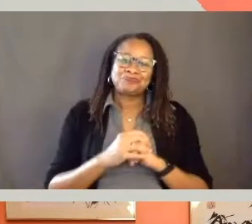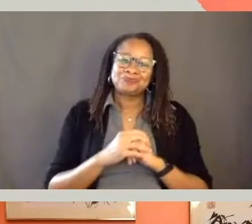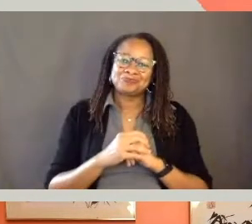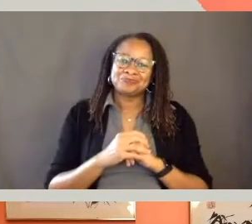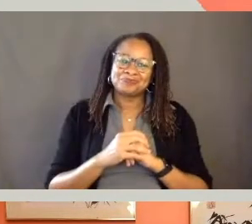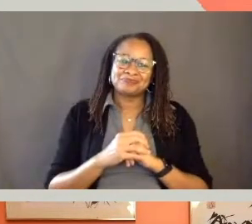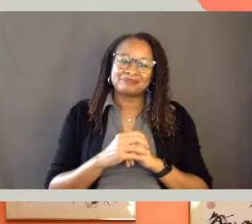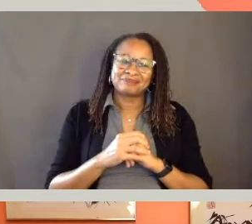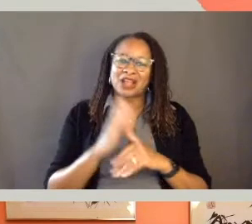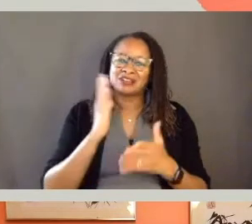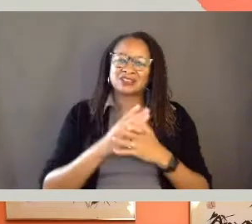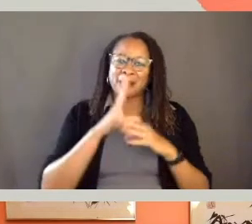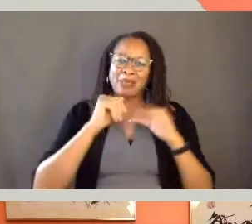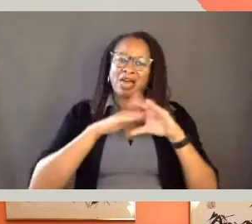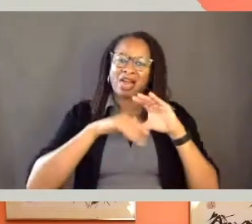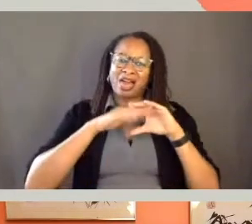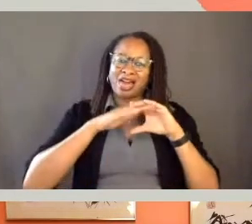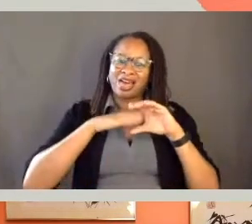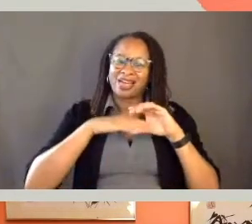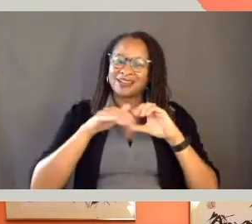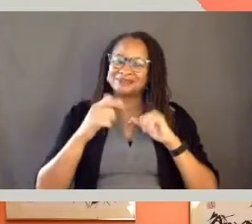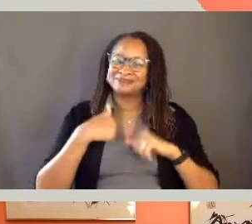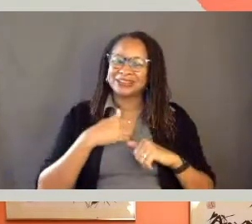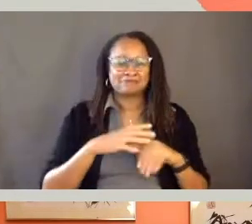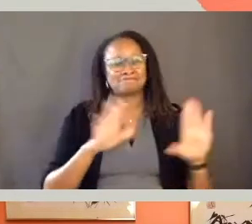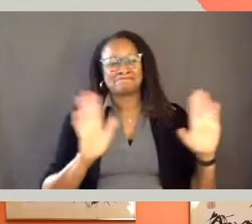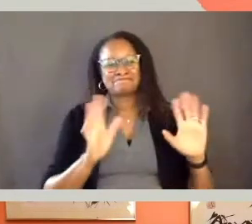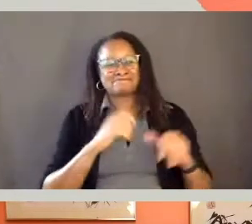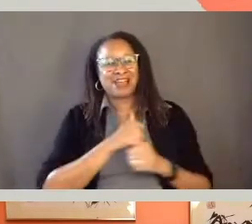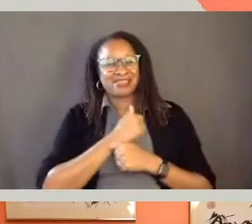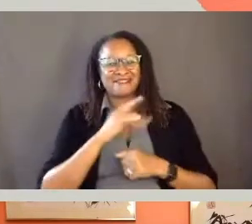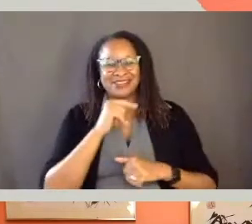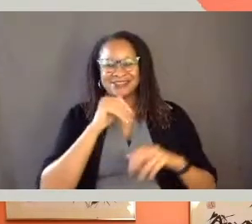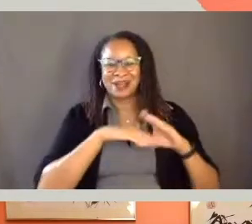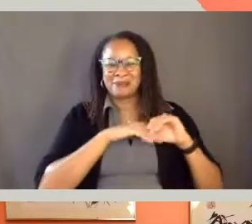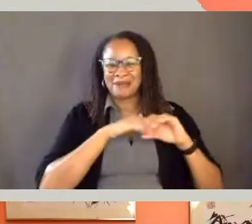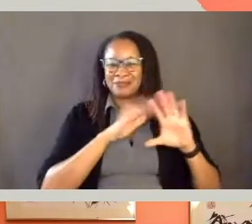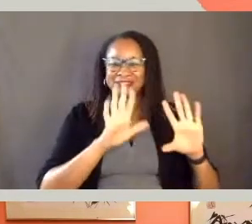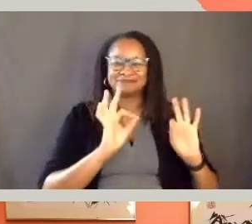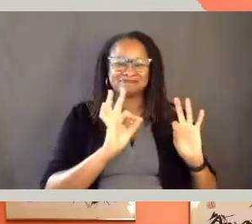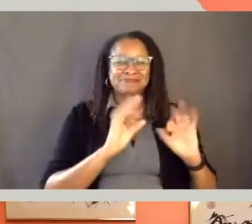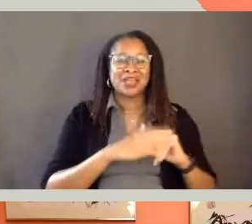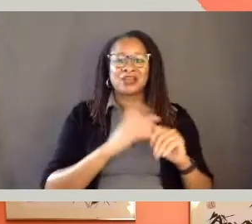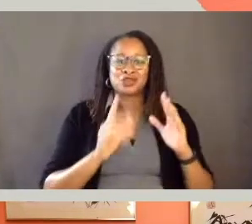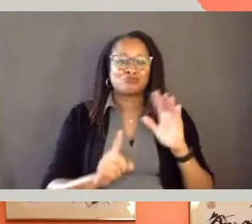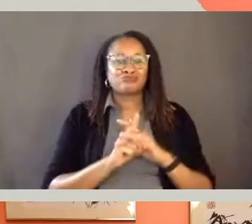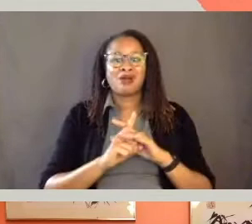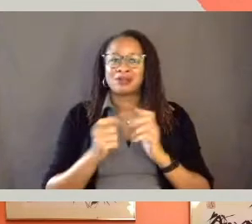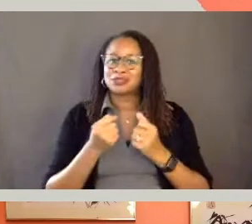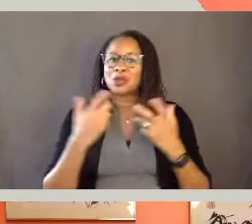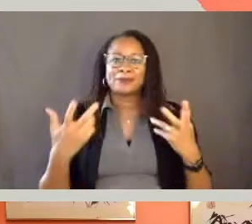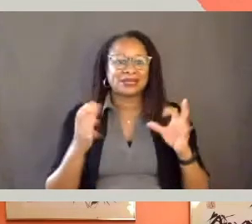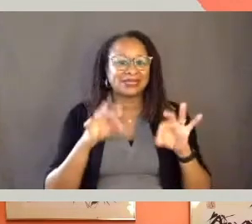I'll stop babbling (Juli chuckling) Not babbling at all. I love it. It's great. I mean, I think you brought up so many key things